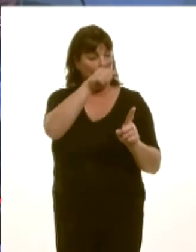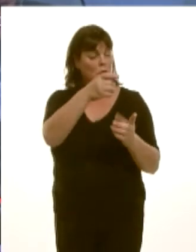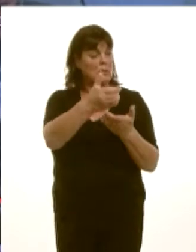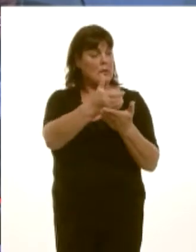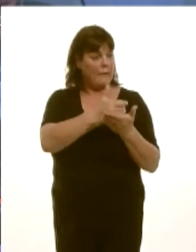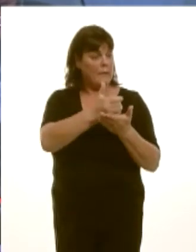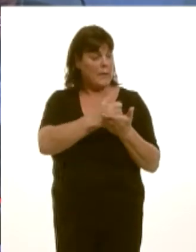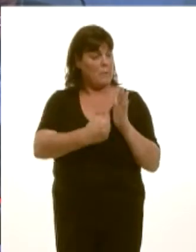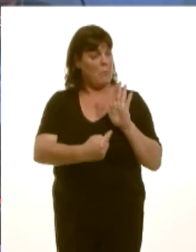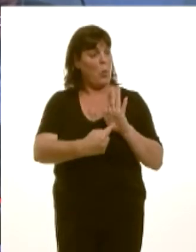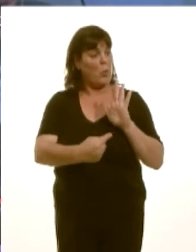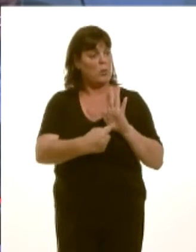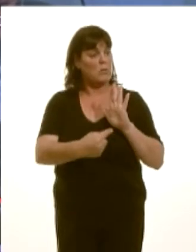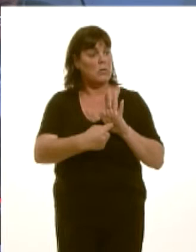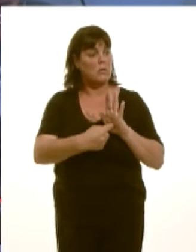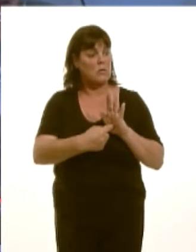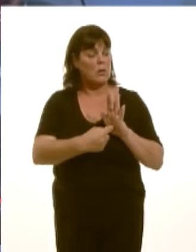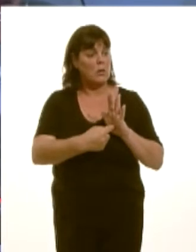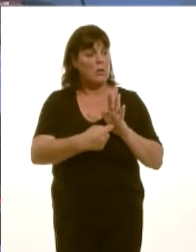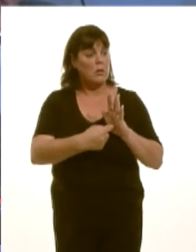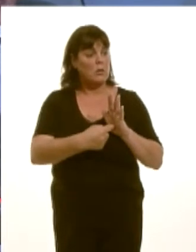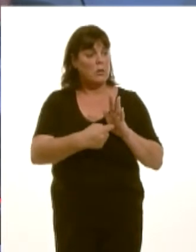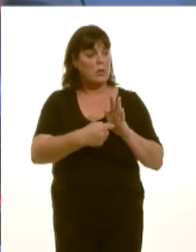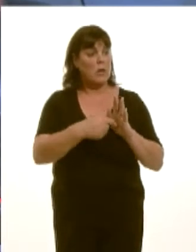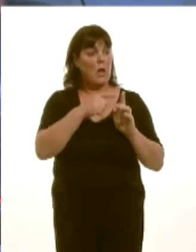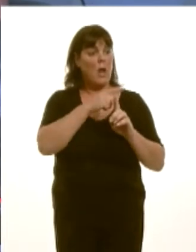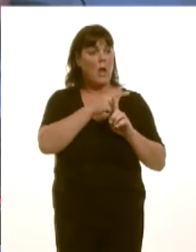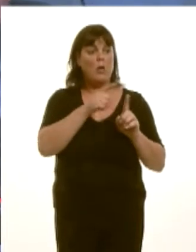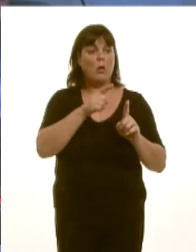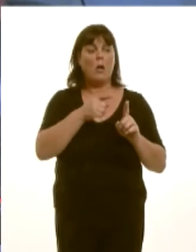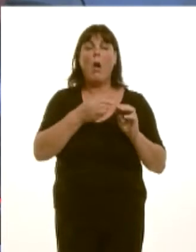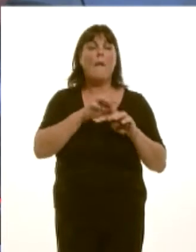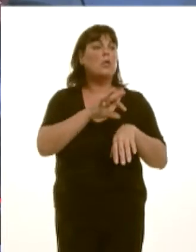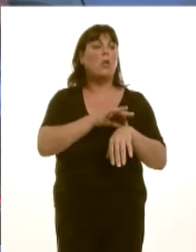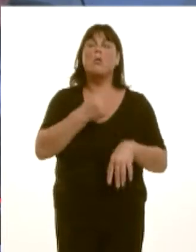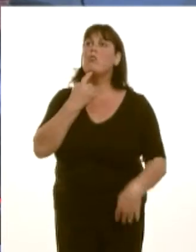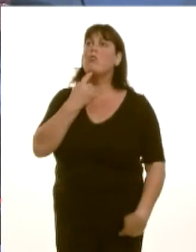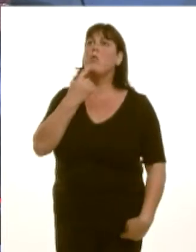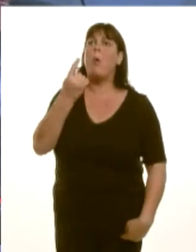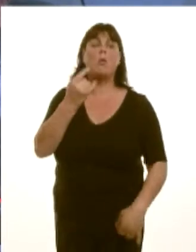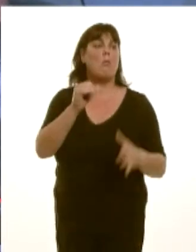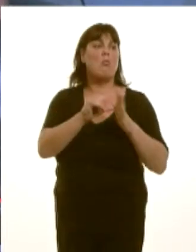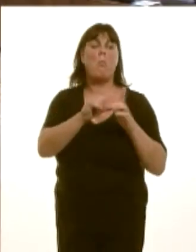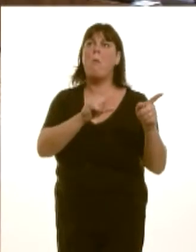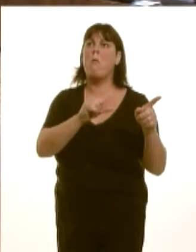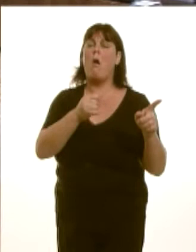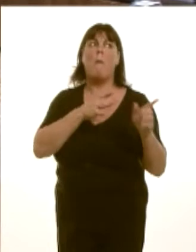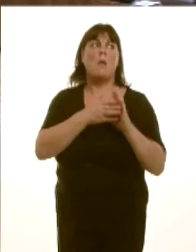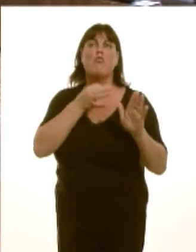excellence are at the forefront of thinking, rather than taking sanctions against people who highlight these problems? Carwyn Jones: They are.